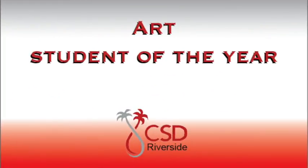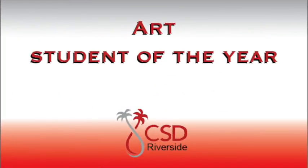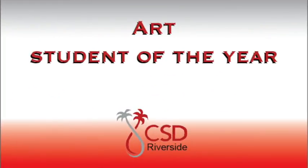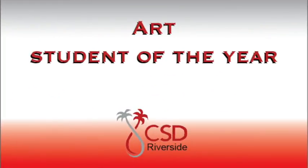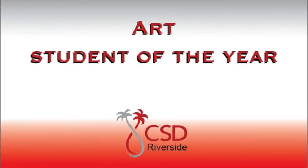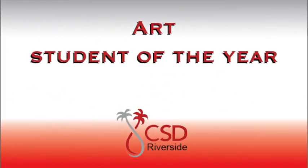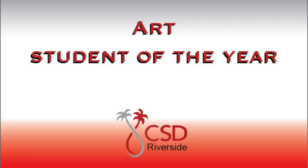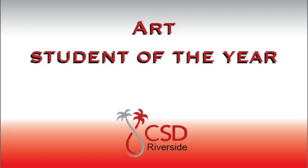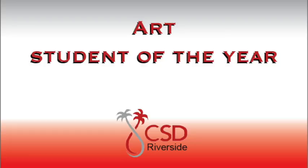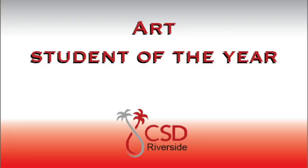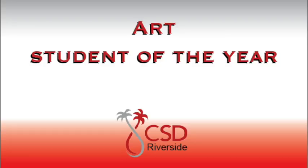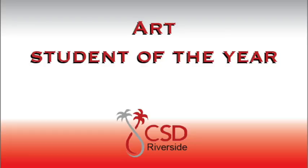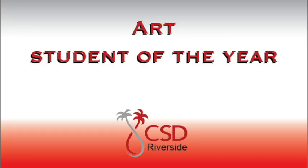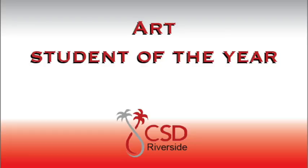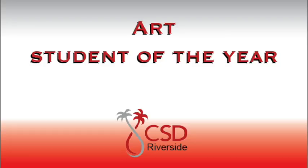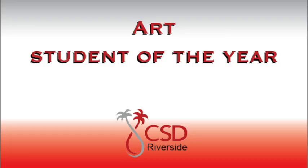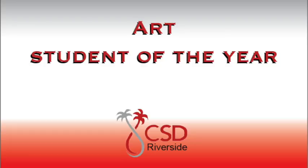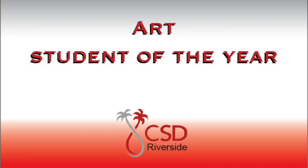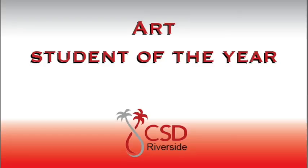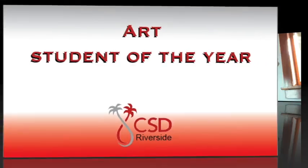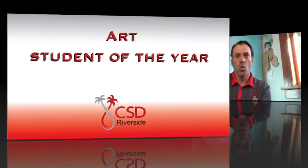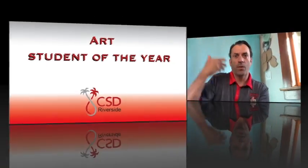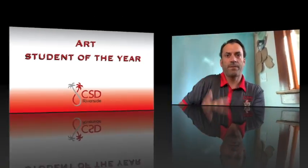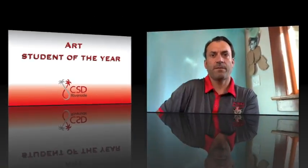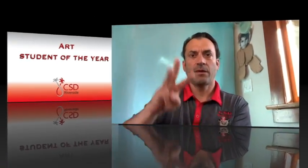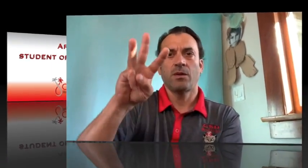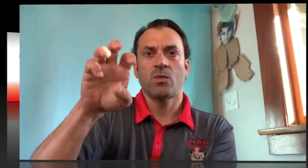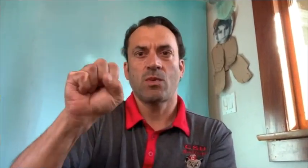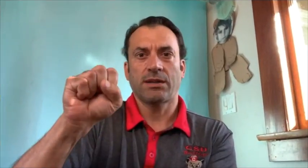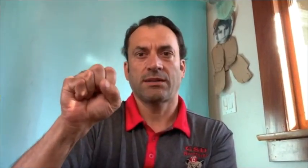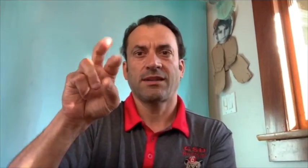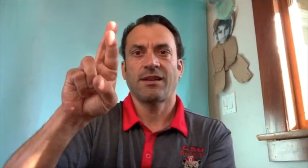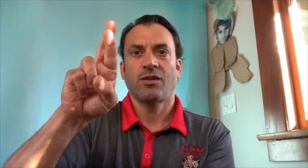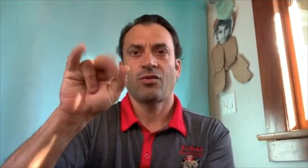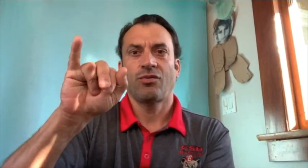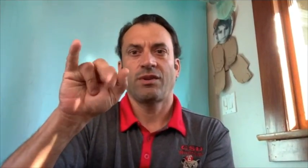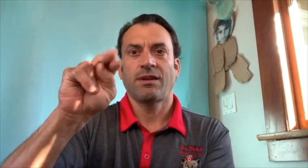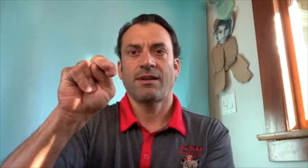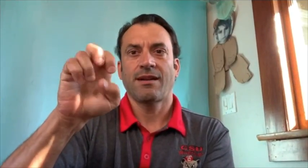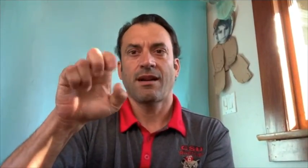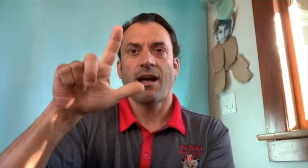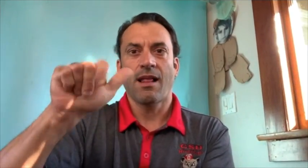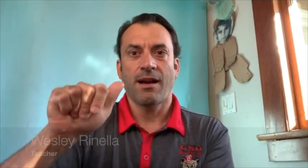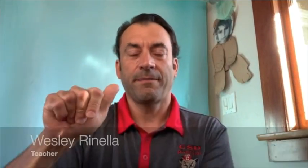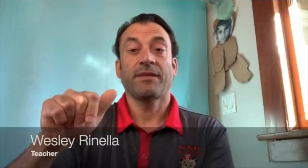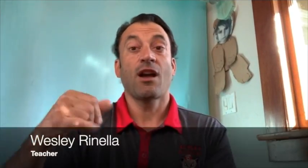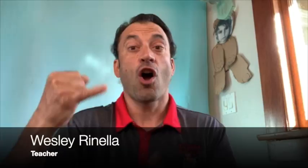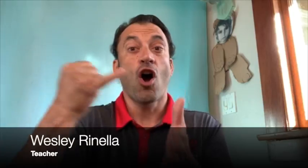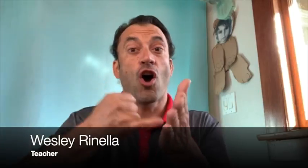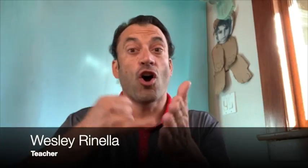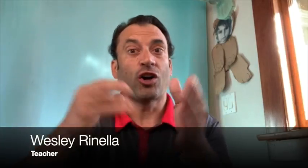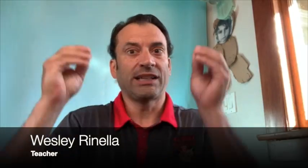the arts teacher here and I'm here to